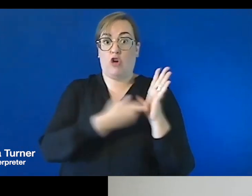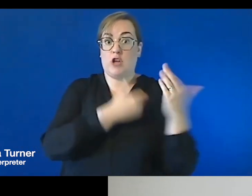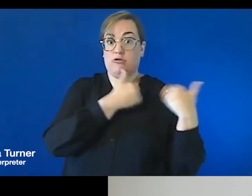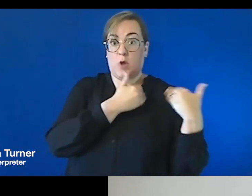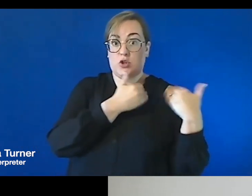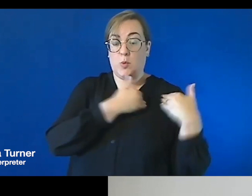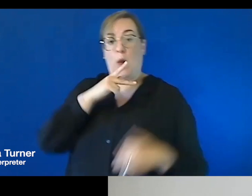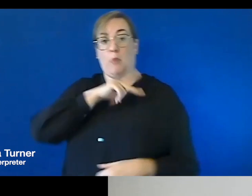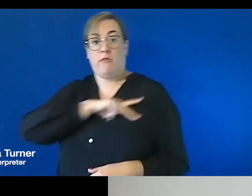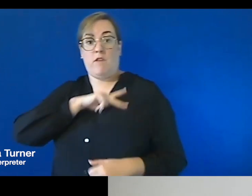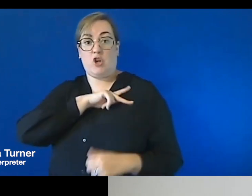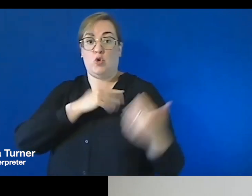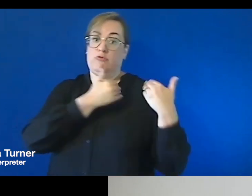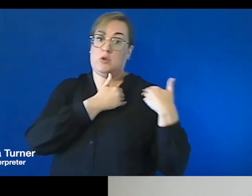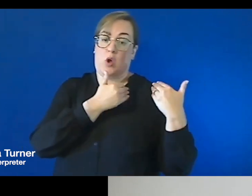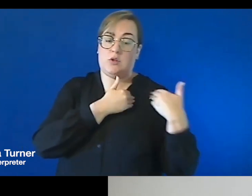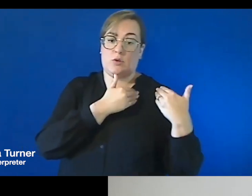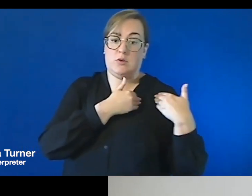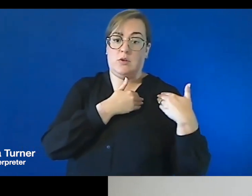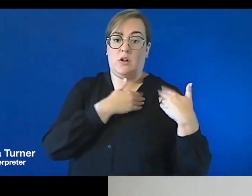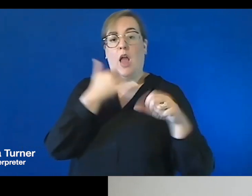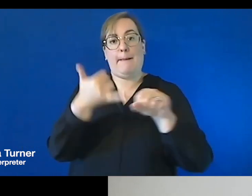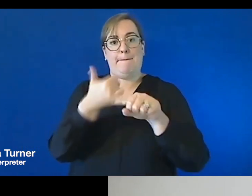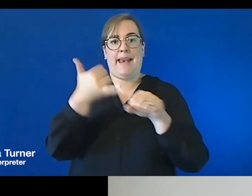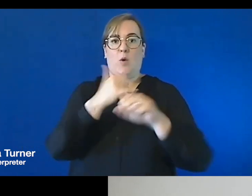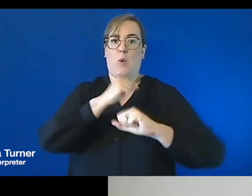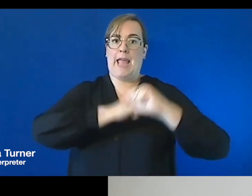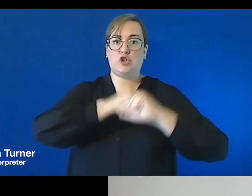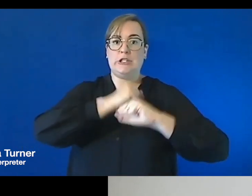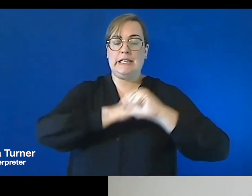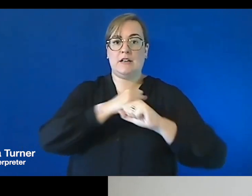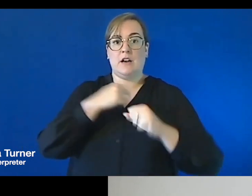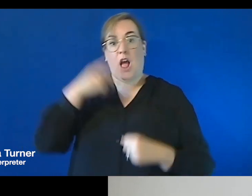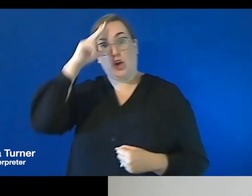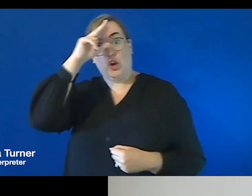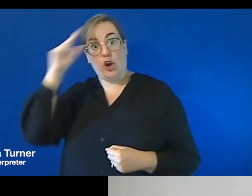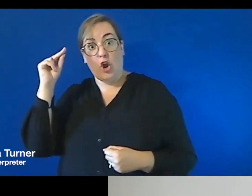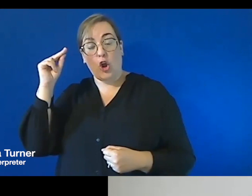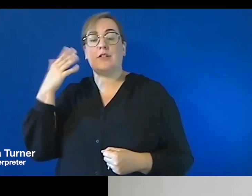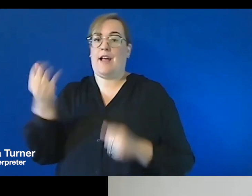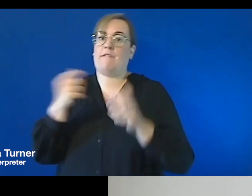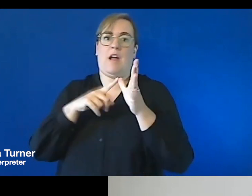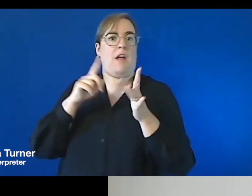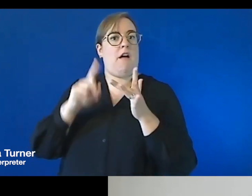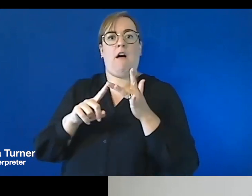it is a medical engineers, because even nurses today deal with AI platforms, computer vision,